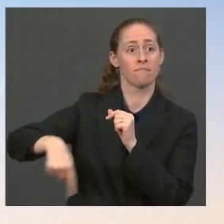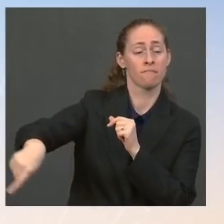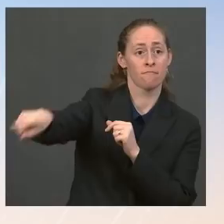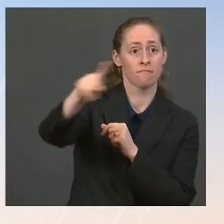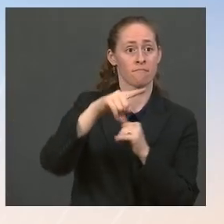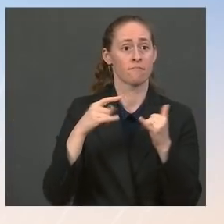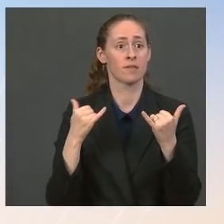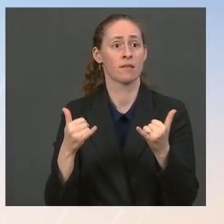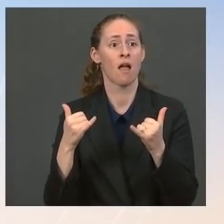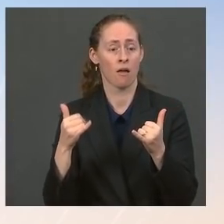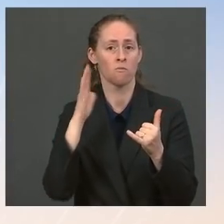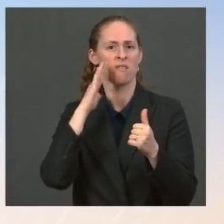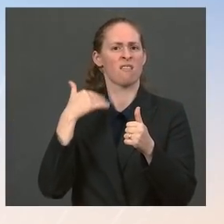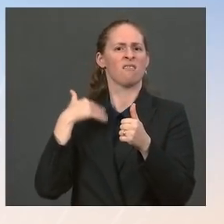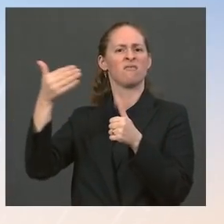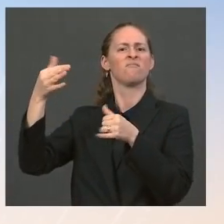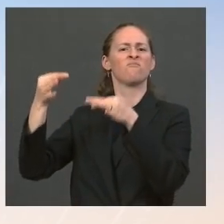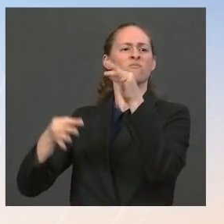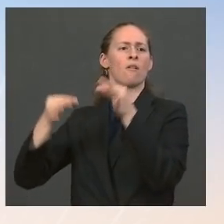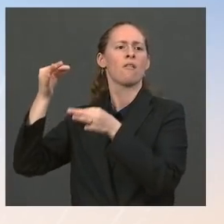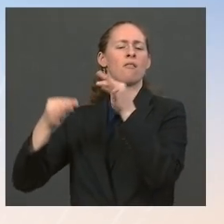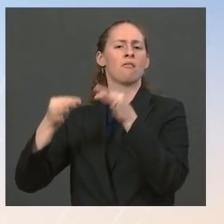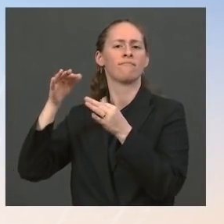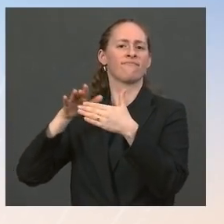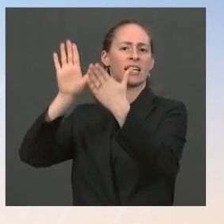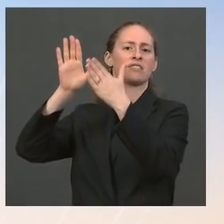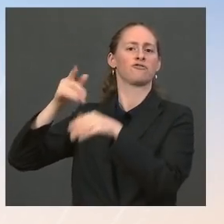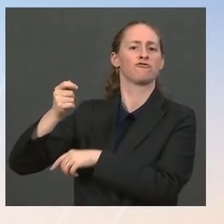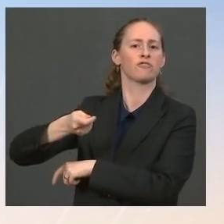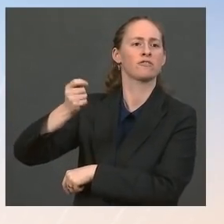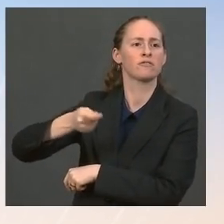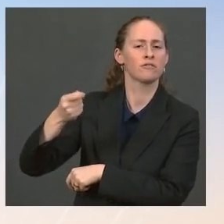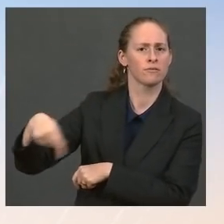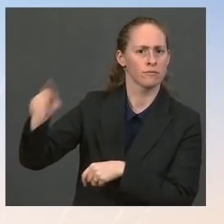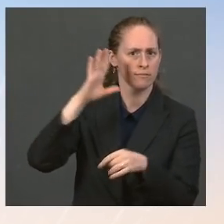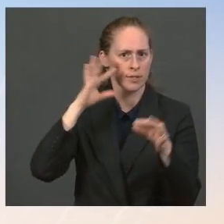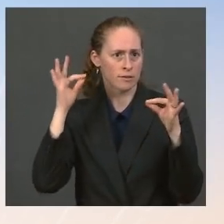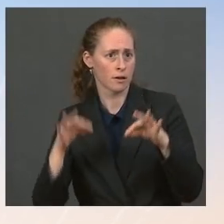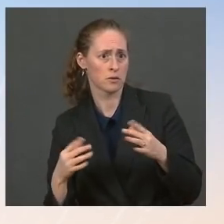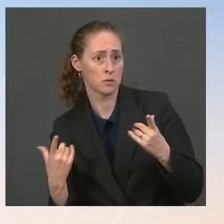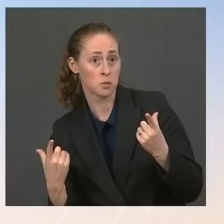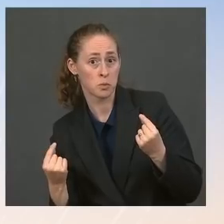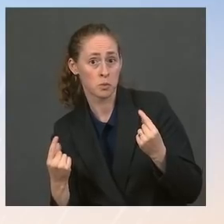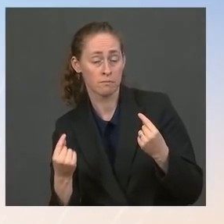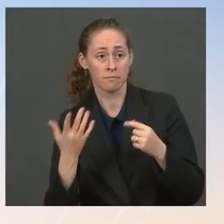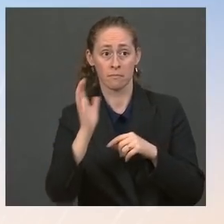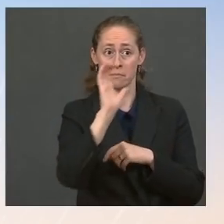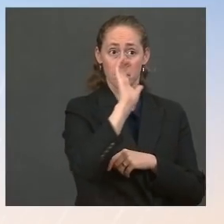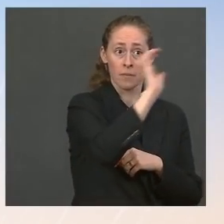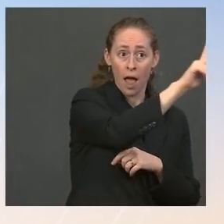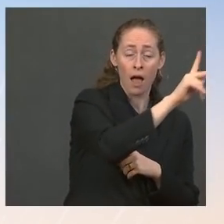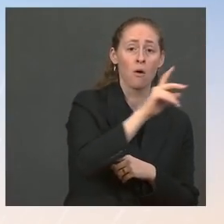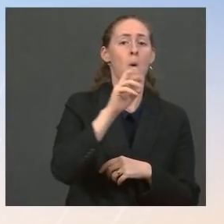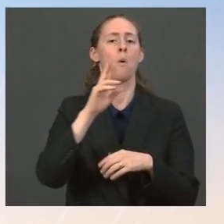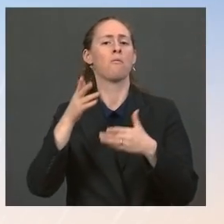by an immigration judge to make a determination on whether they will be removed or permitted to remain in the United States.